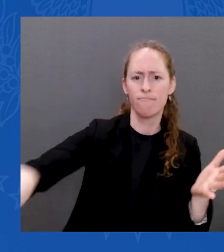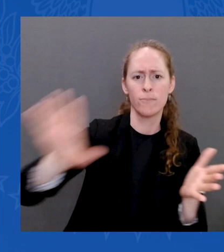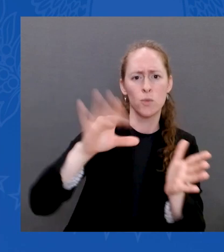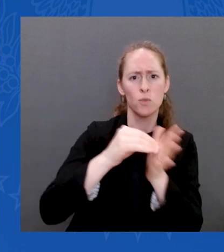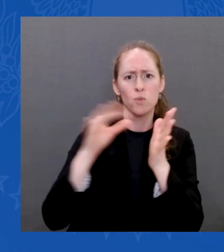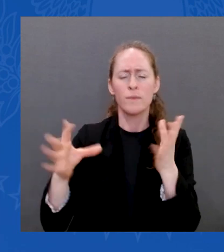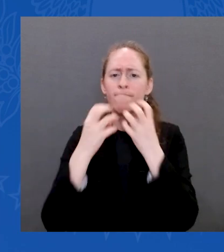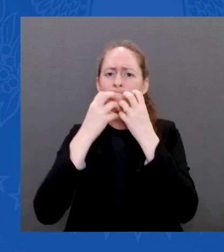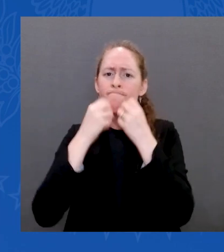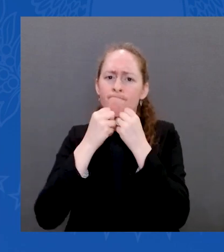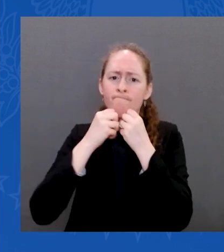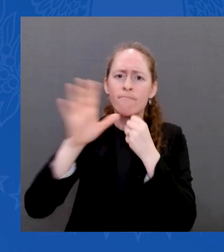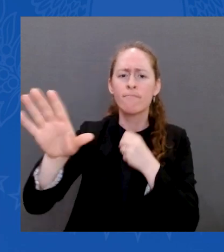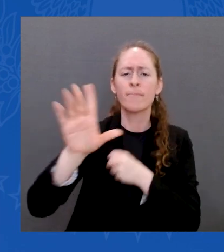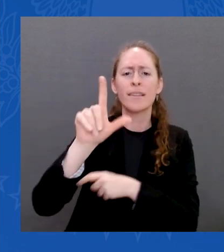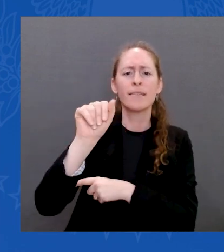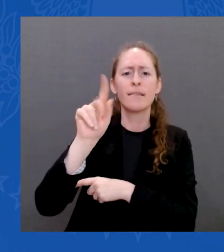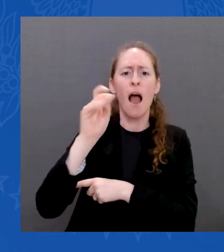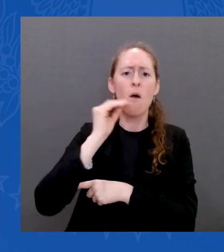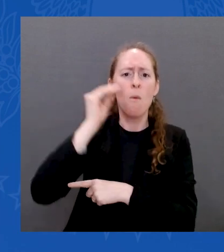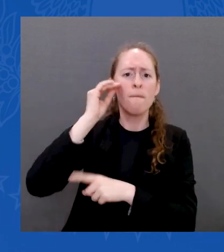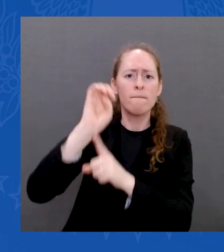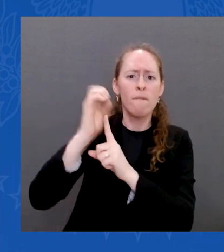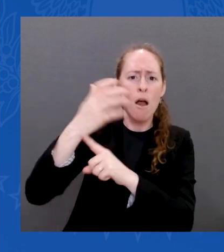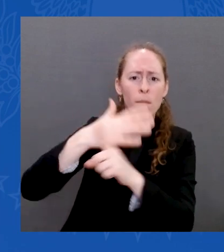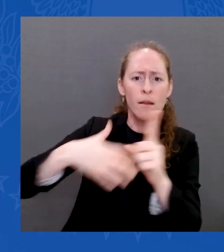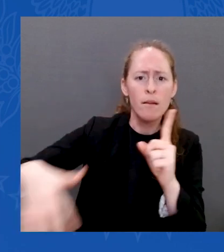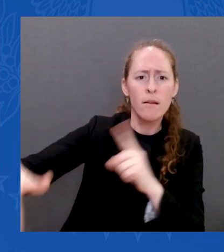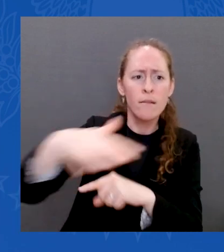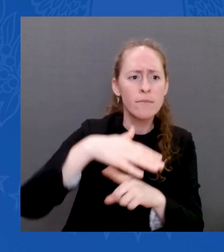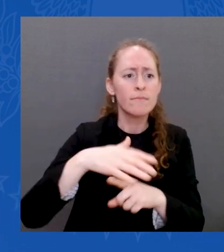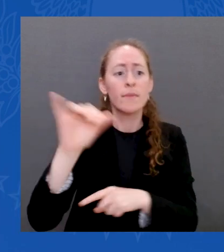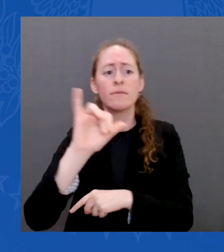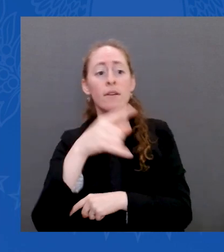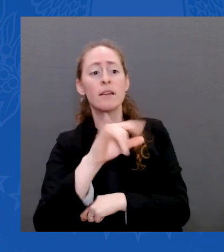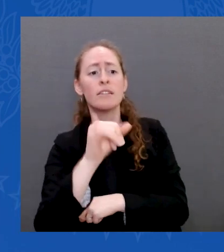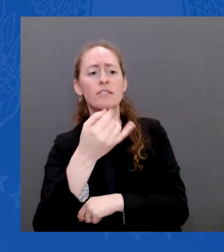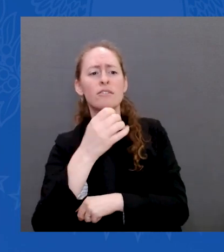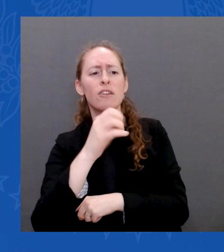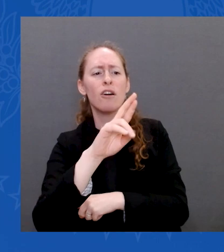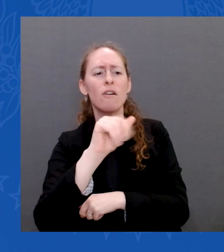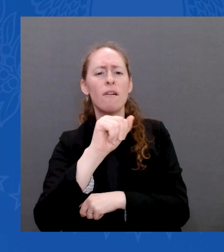Jerad Koepp -- where are you? --